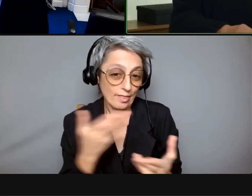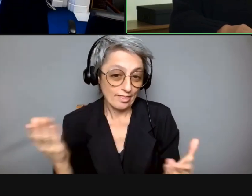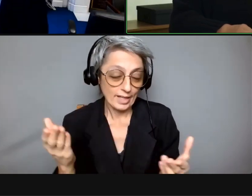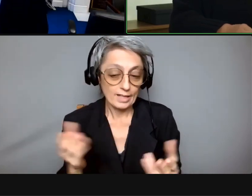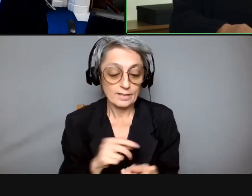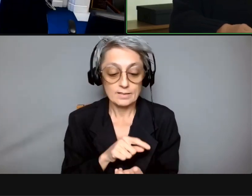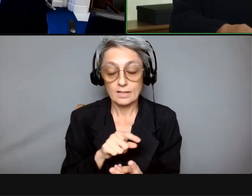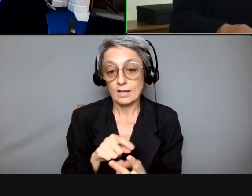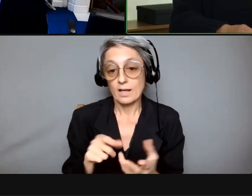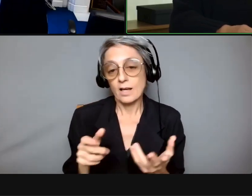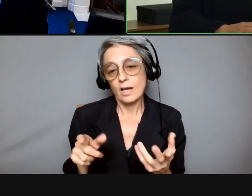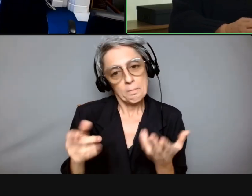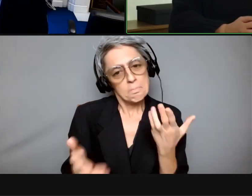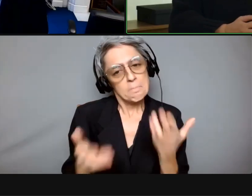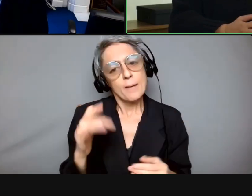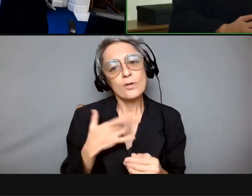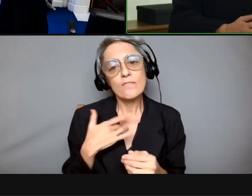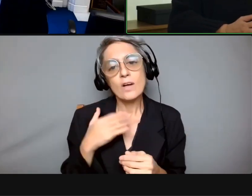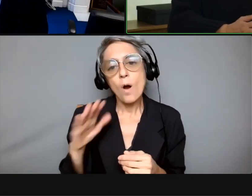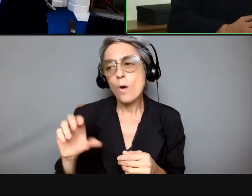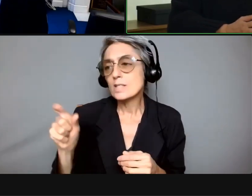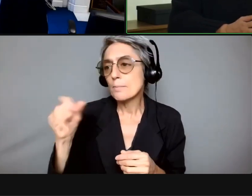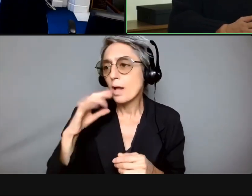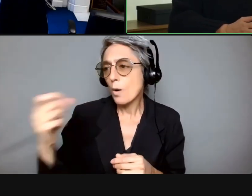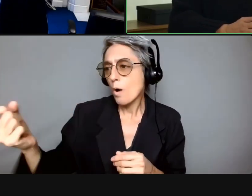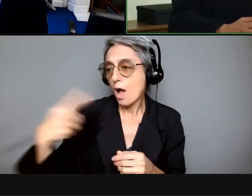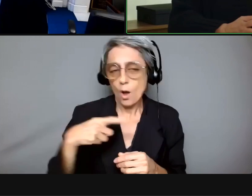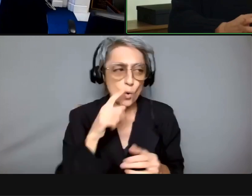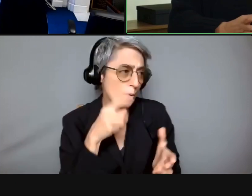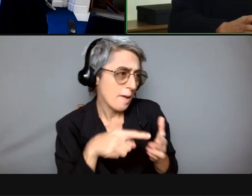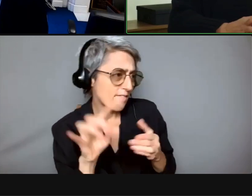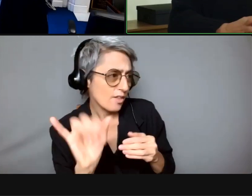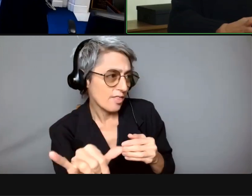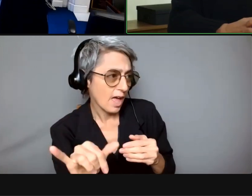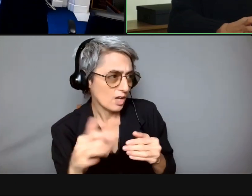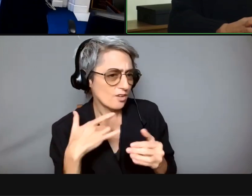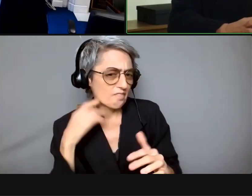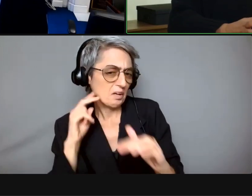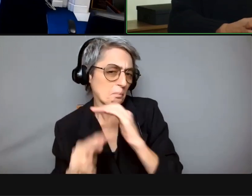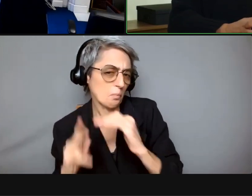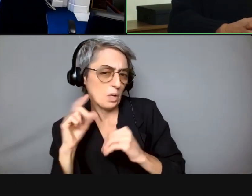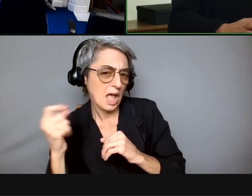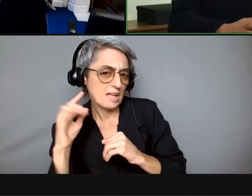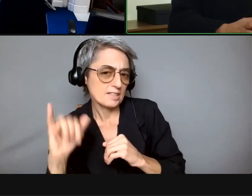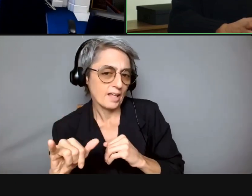from a supplier would be, well, who's going to pay for this? But because we're now living in a time